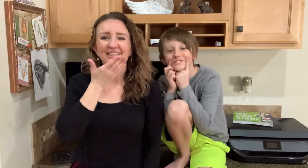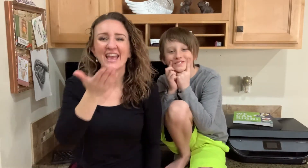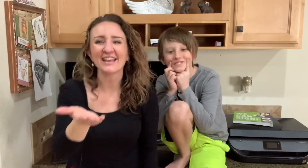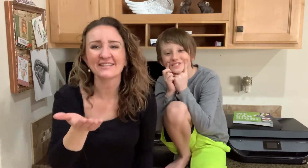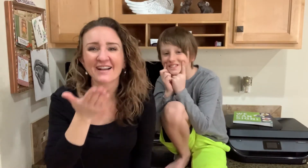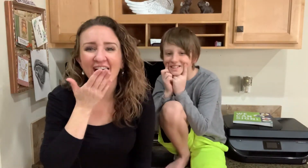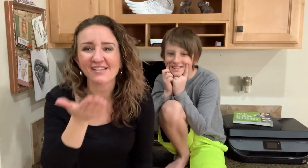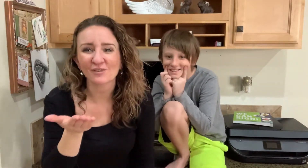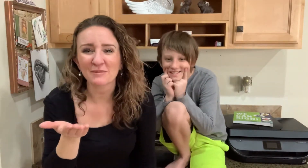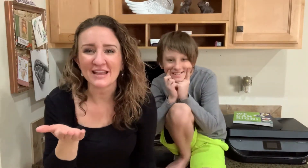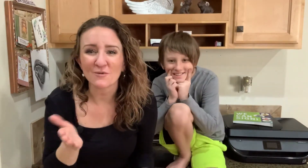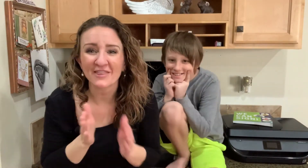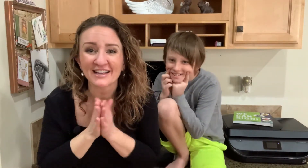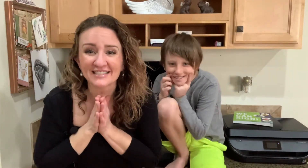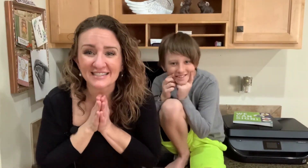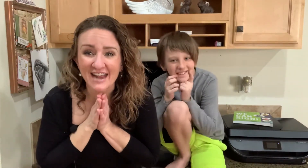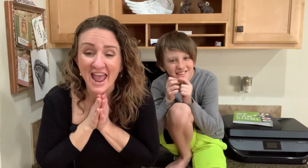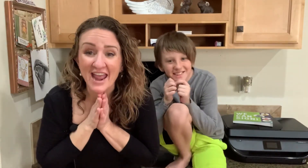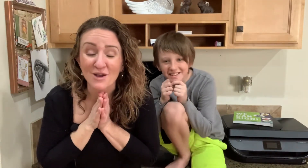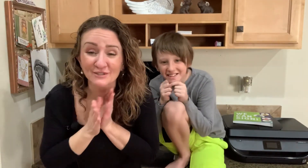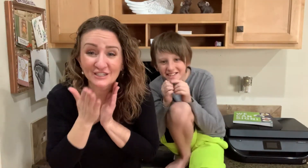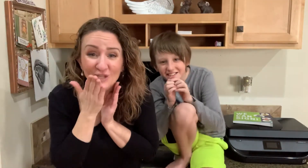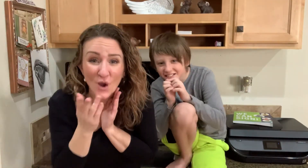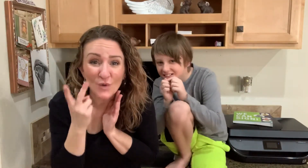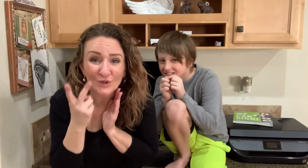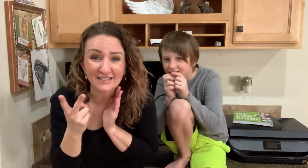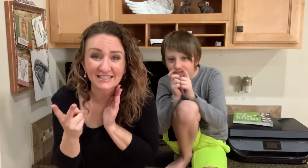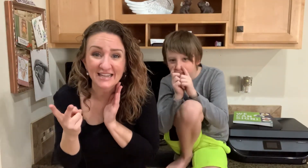Thank you guys for being with us today. It was so good to see you again.